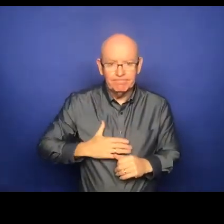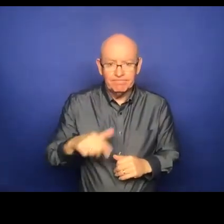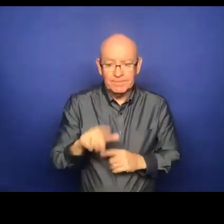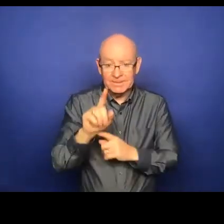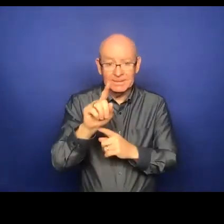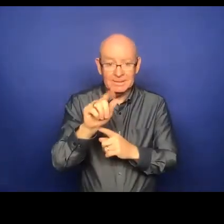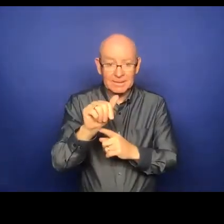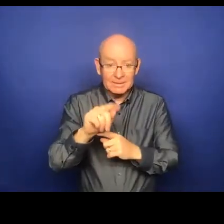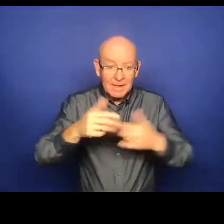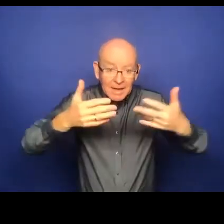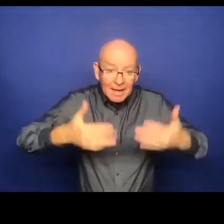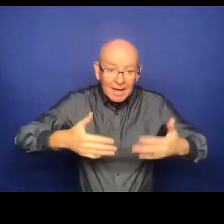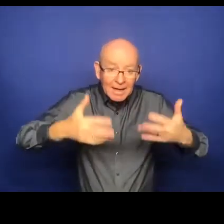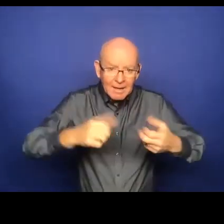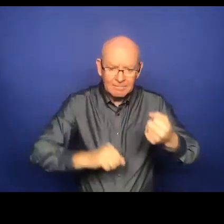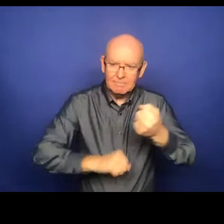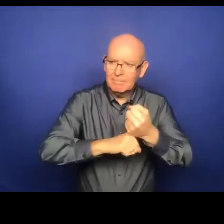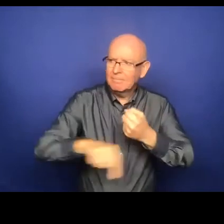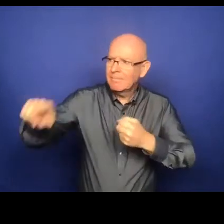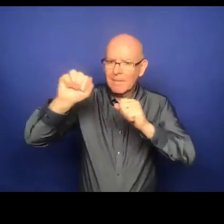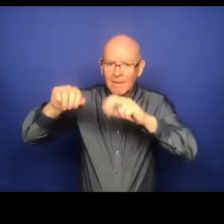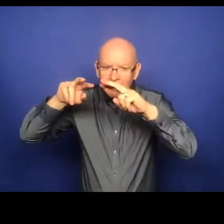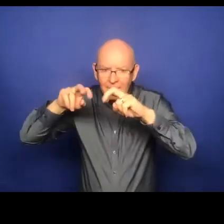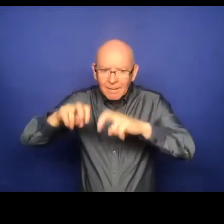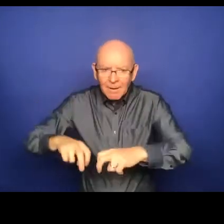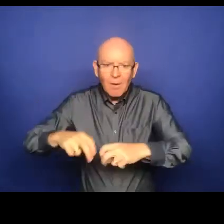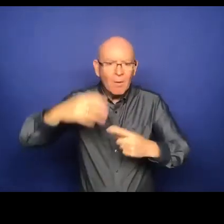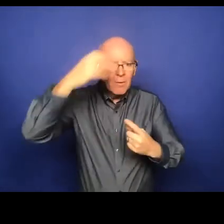of people with disabilities in advocating for their rights and